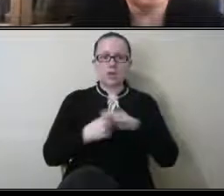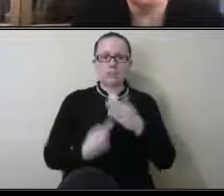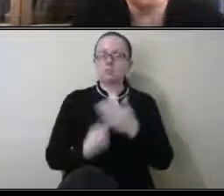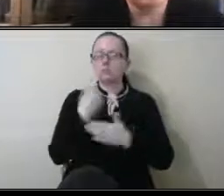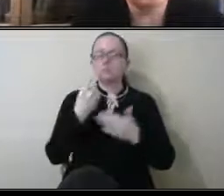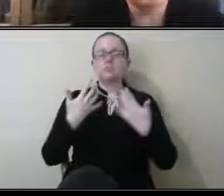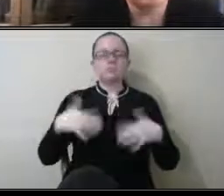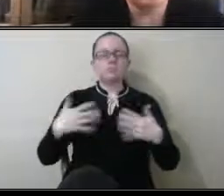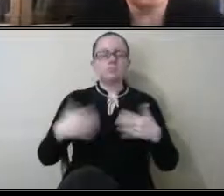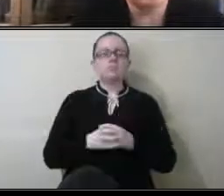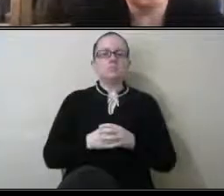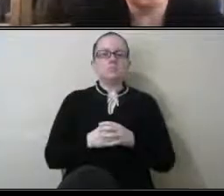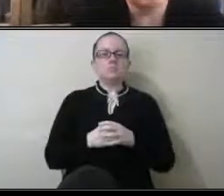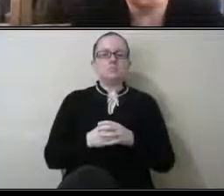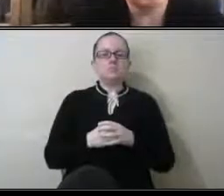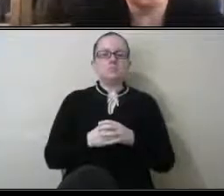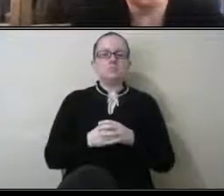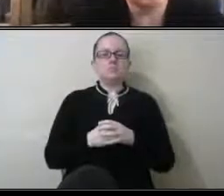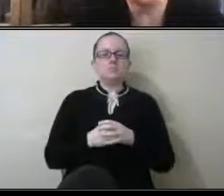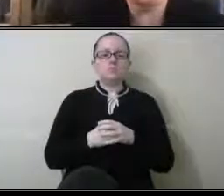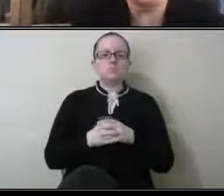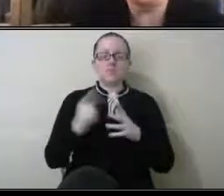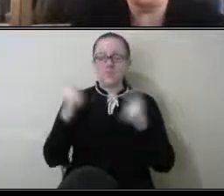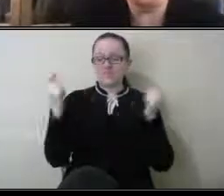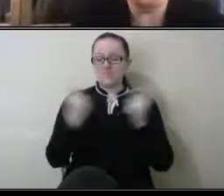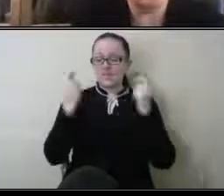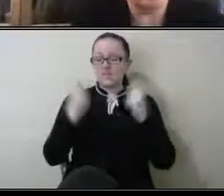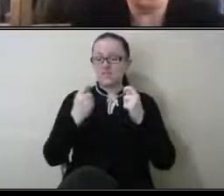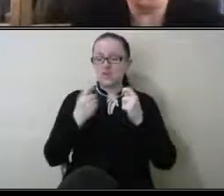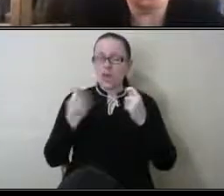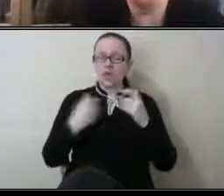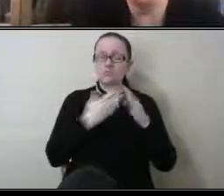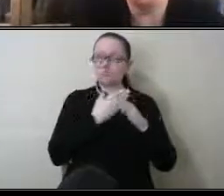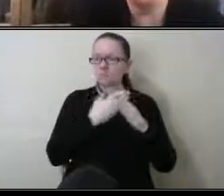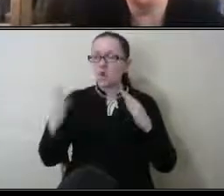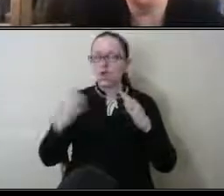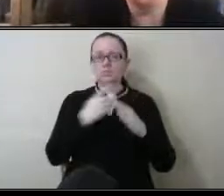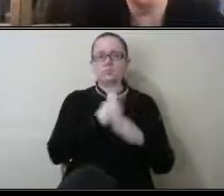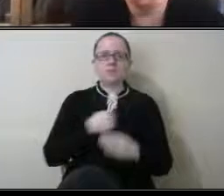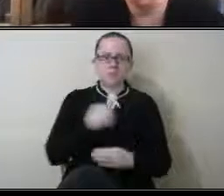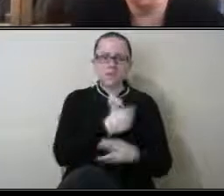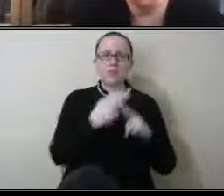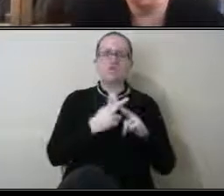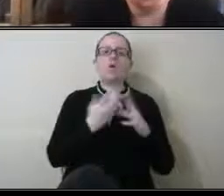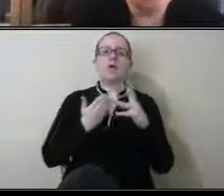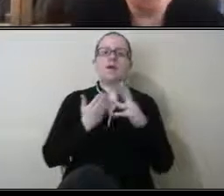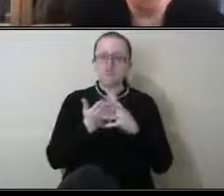had a a long time commitment to accessibility and um the organization had been